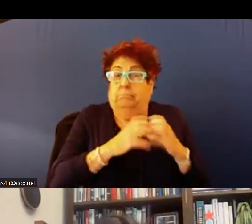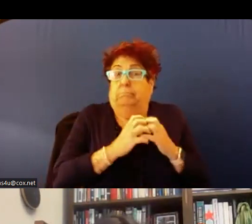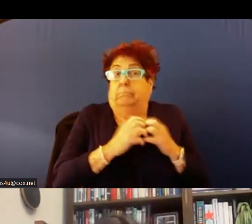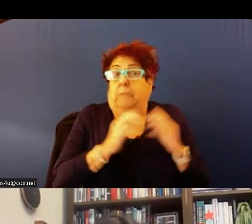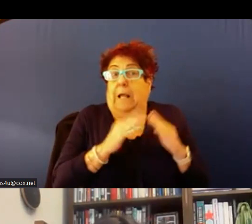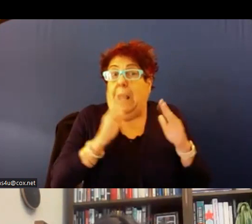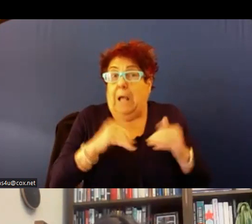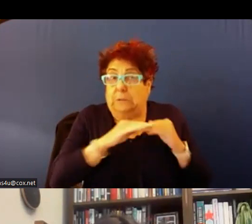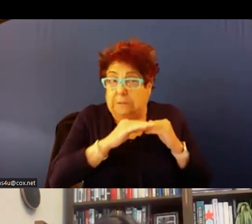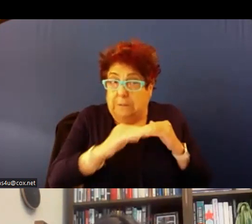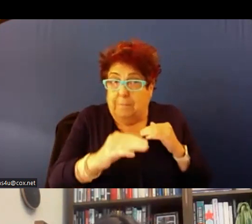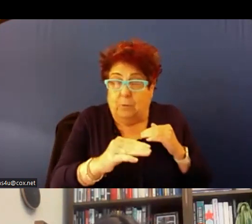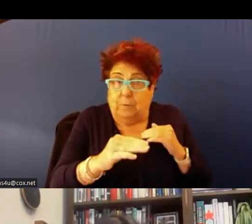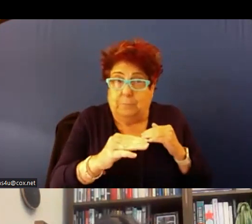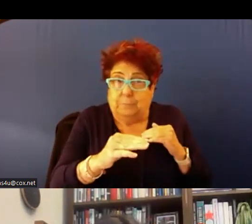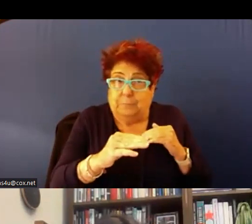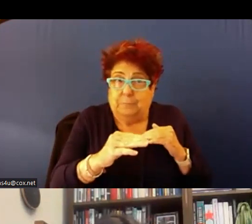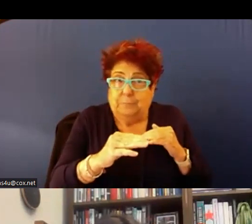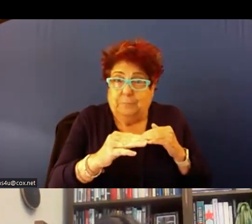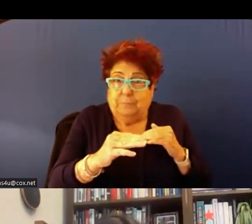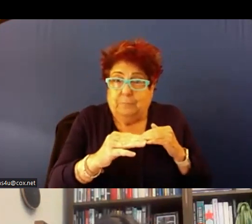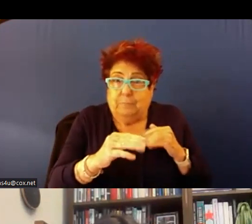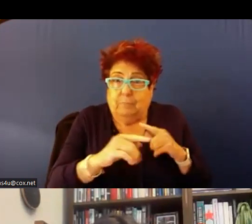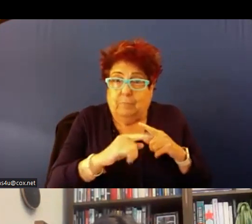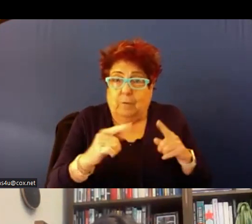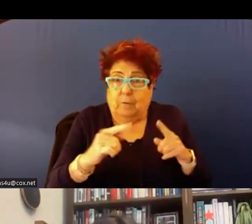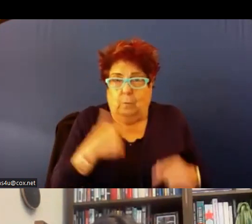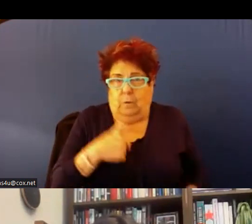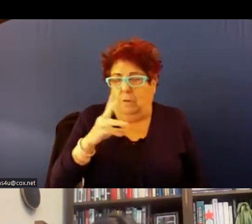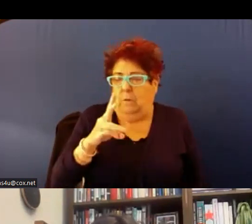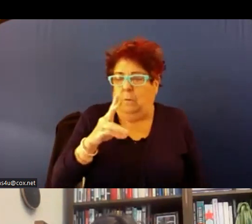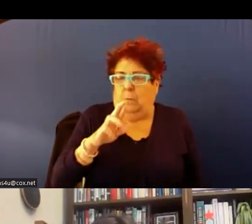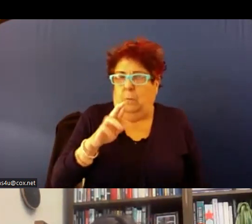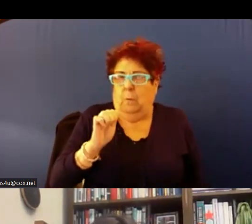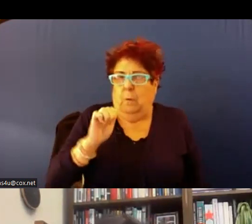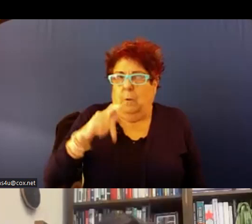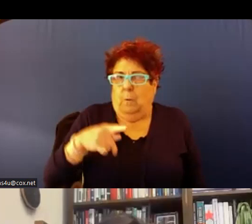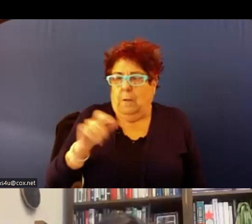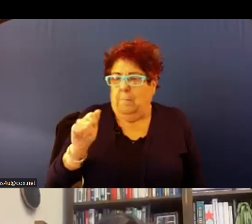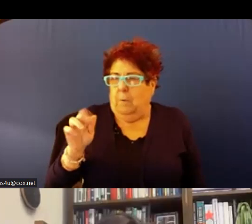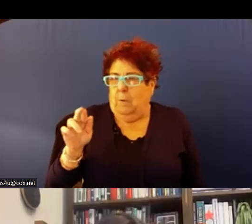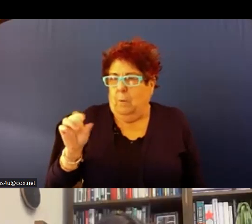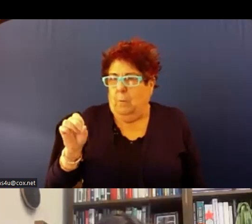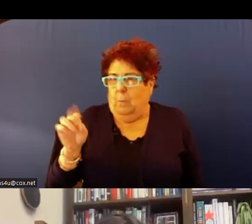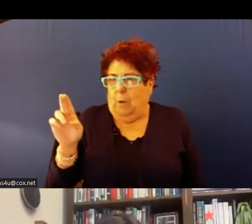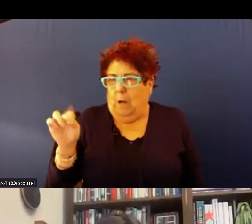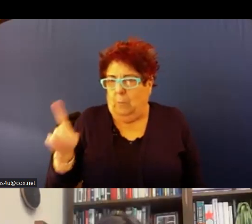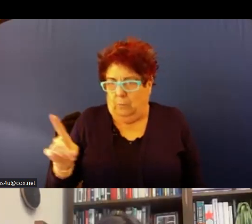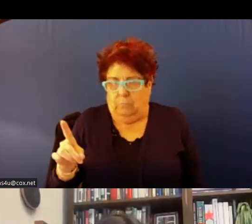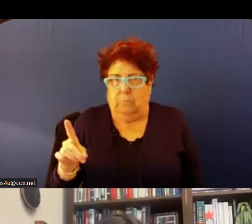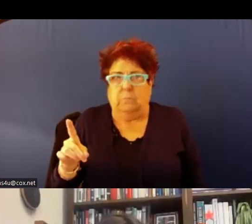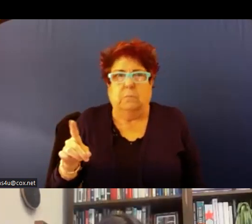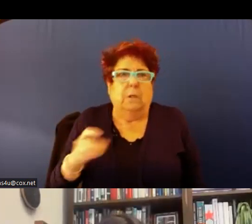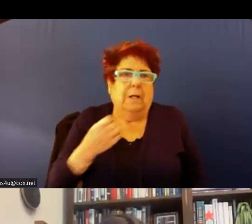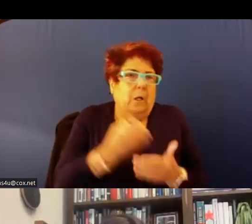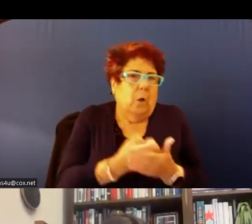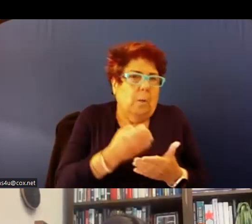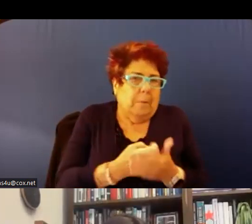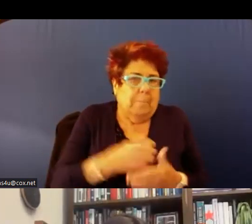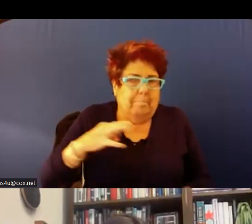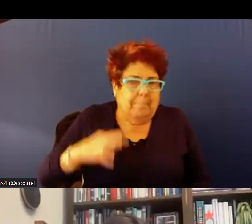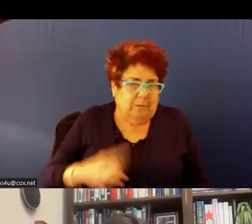But we wrap around both the economic benefits to the owner as well as the enforcement of